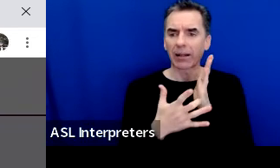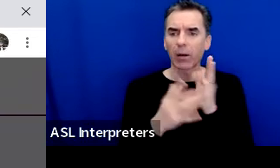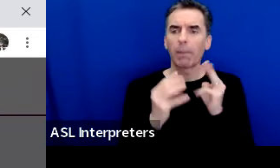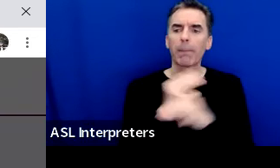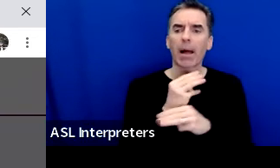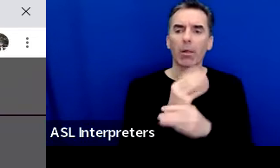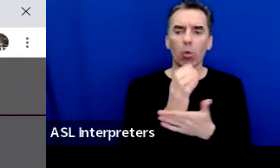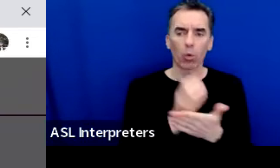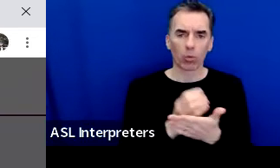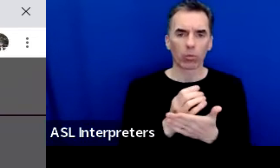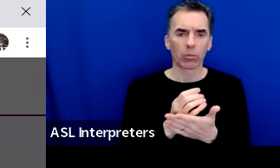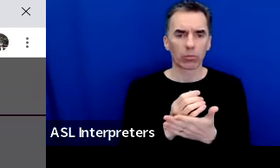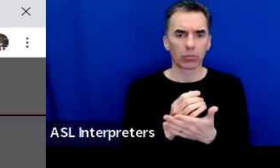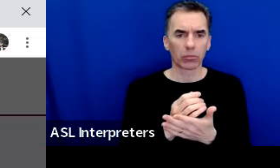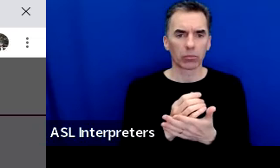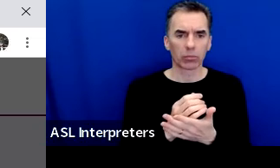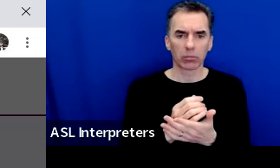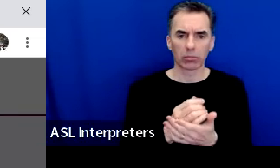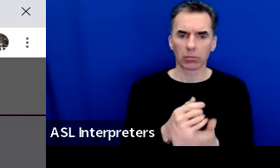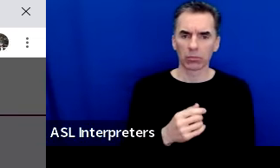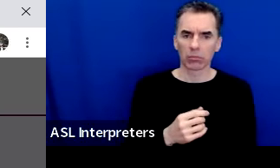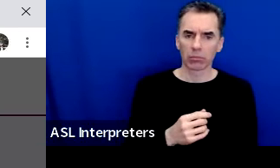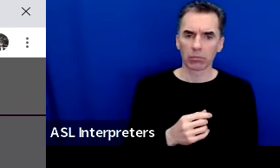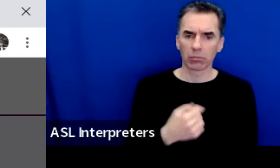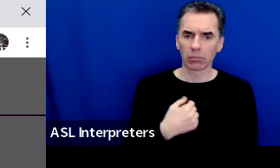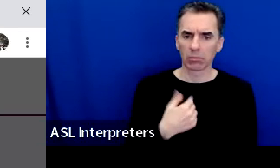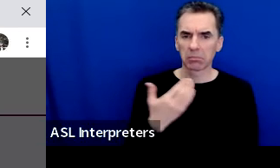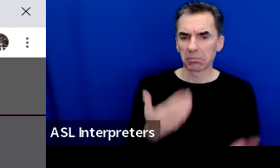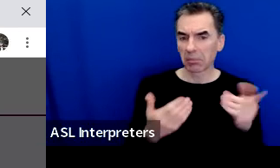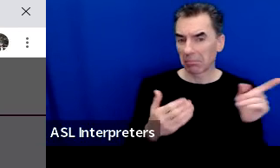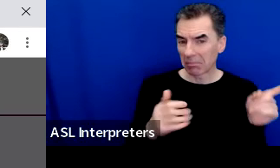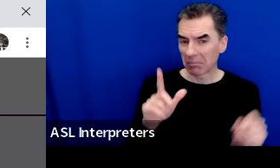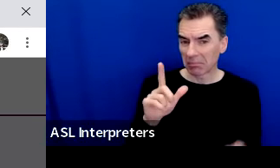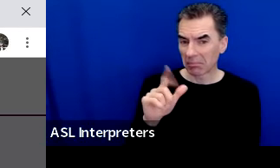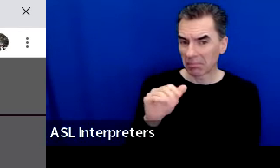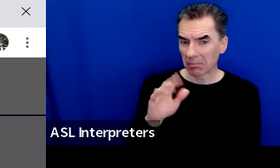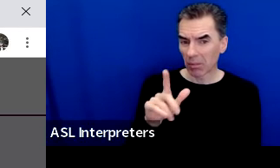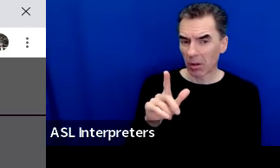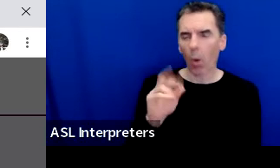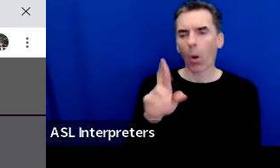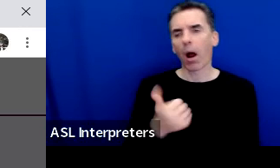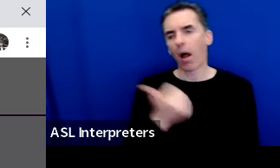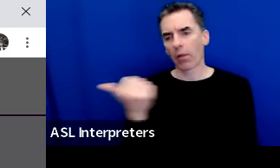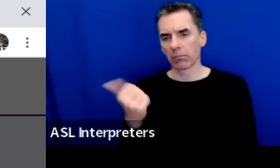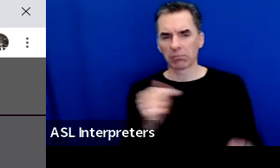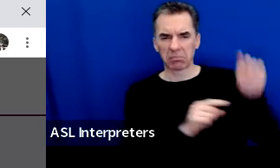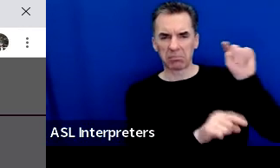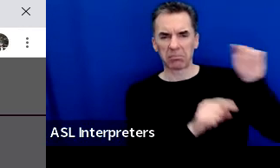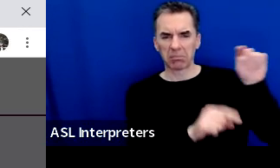Yeah, I wonder if it's a liberal arts quantitative reasoning. Maybe. Maybe other. Let's do other, too. Sounds like another. Yeah, that's what I would say.